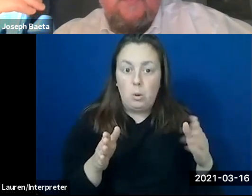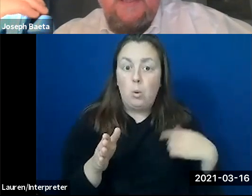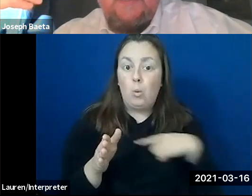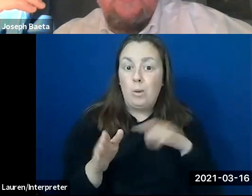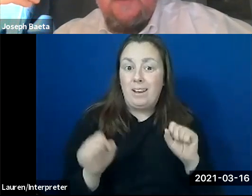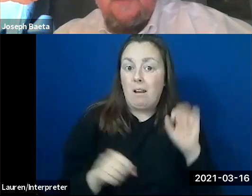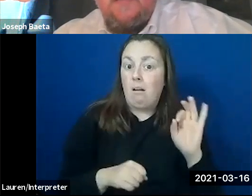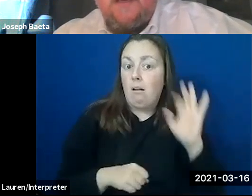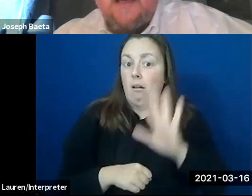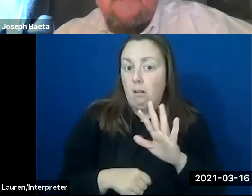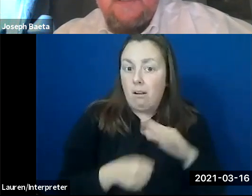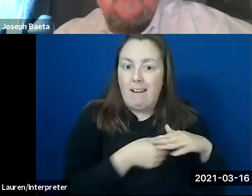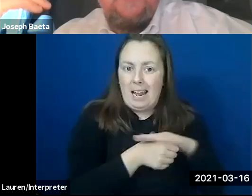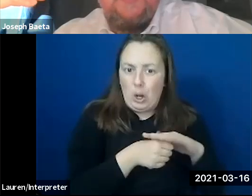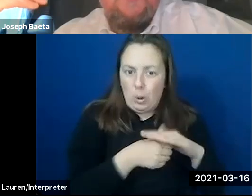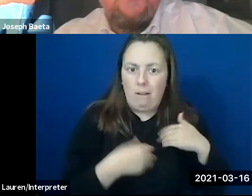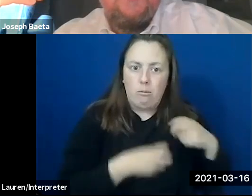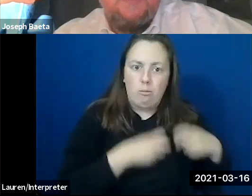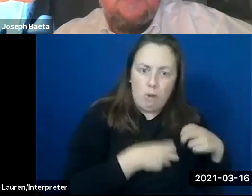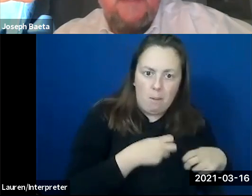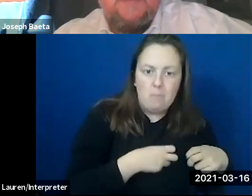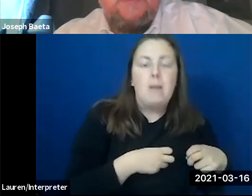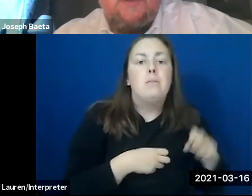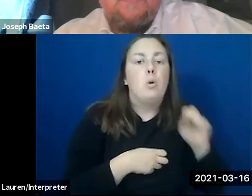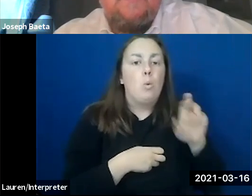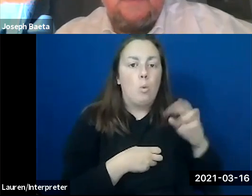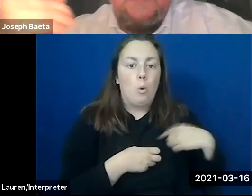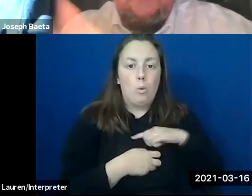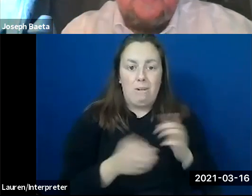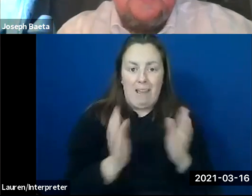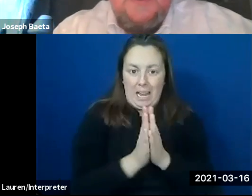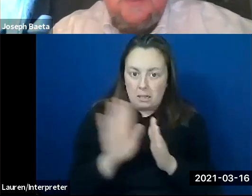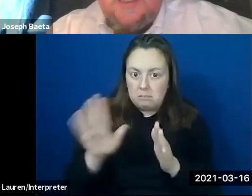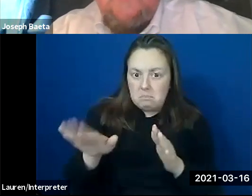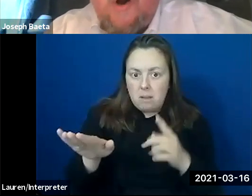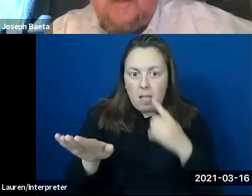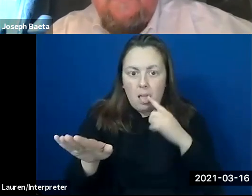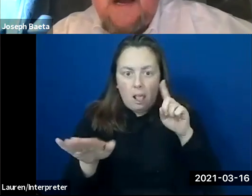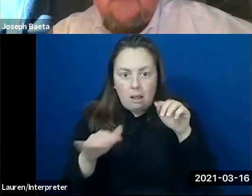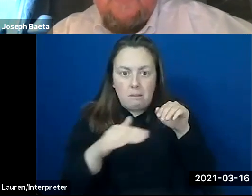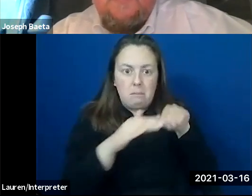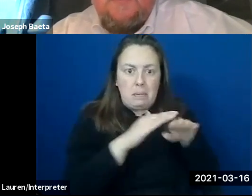Joseph Baeta: We actually have the company choose any and all of the areas all of our.